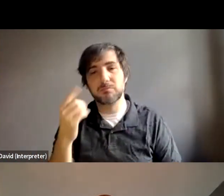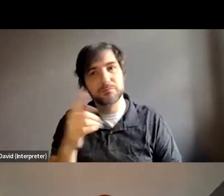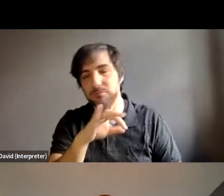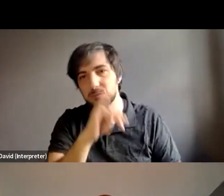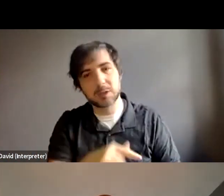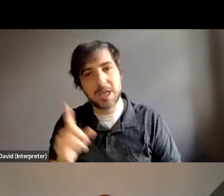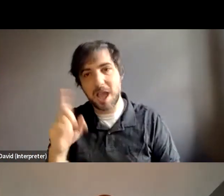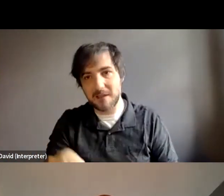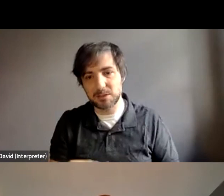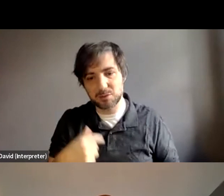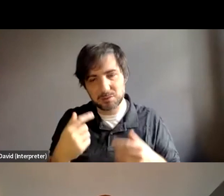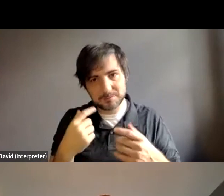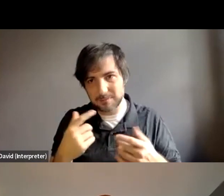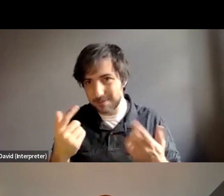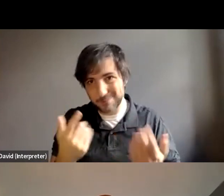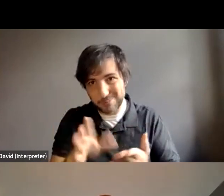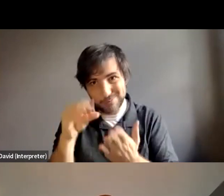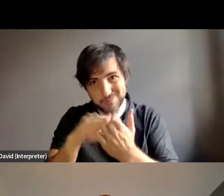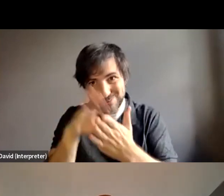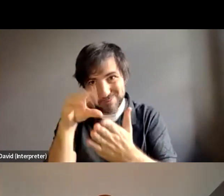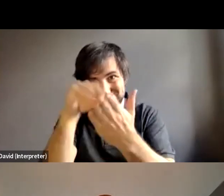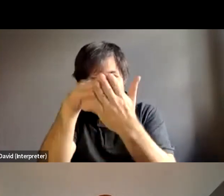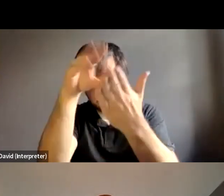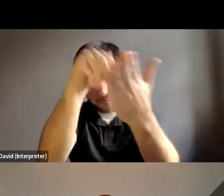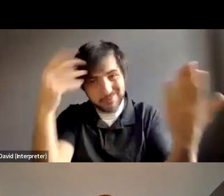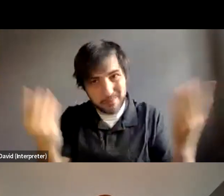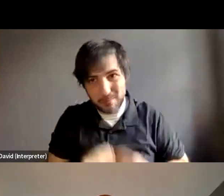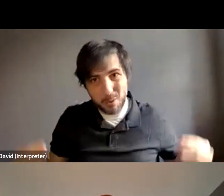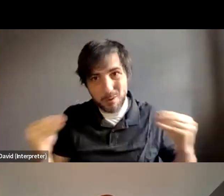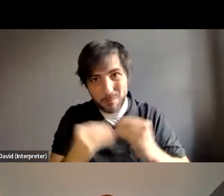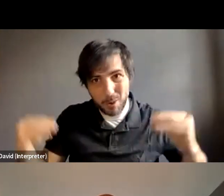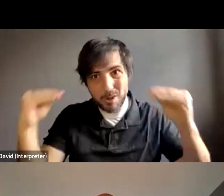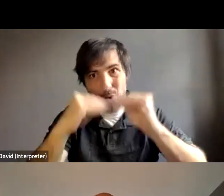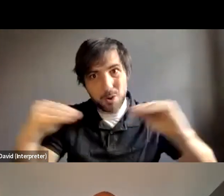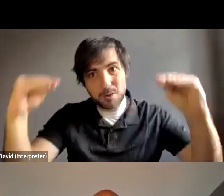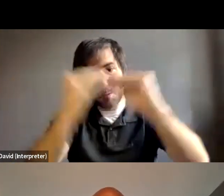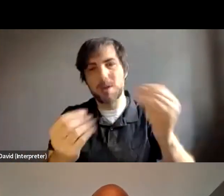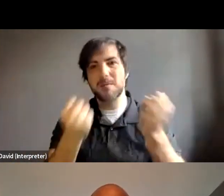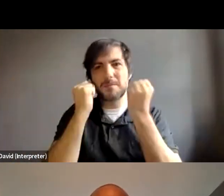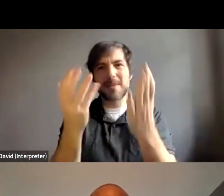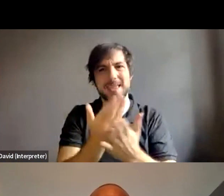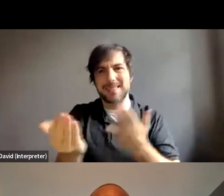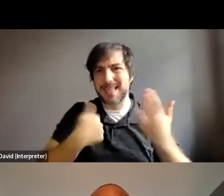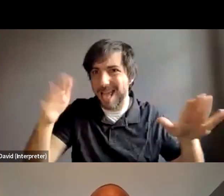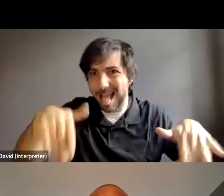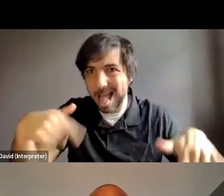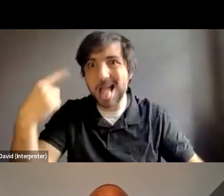to do is keep learning more. There are a million thing s I'm certain that I have not thought of. I would love to connect and learn more from you if